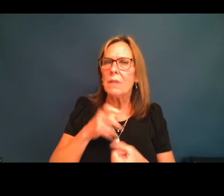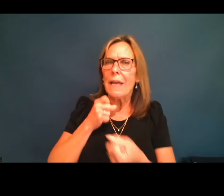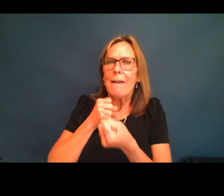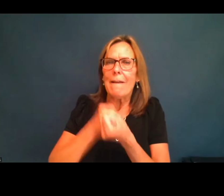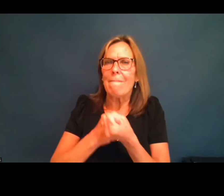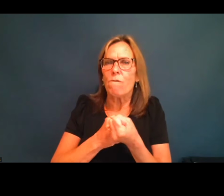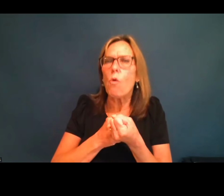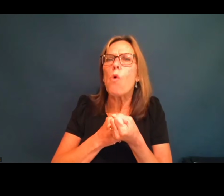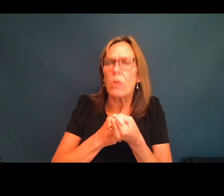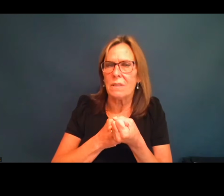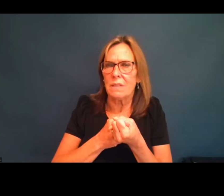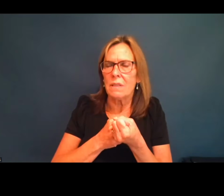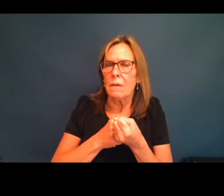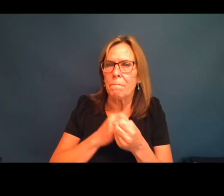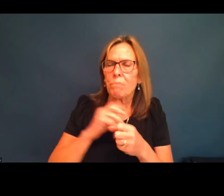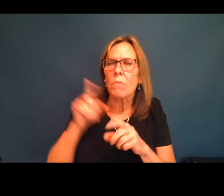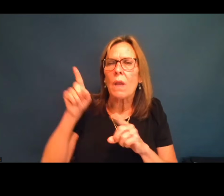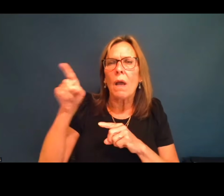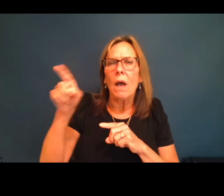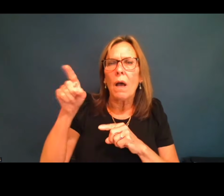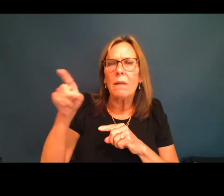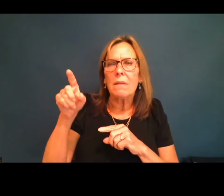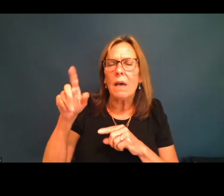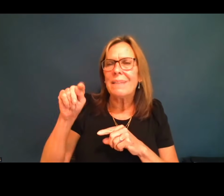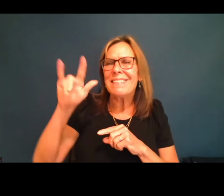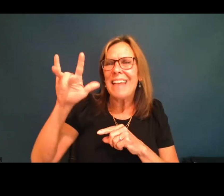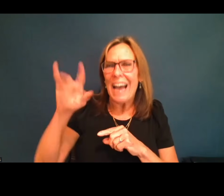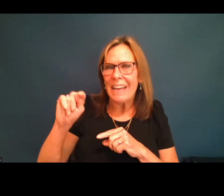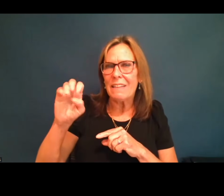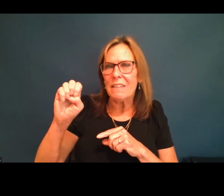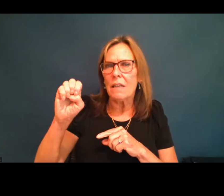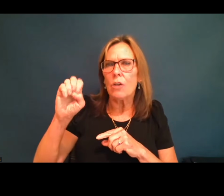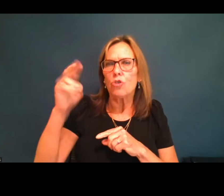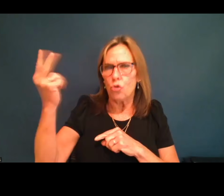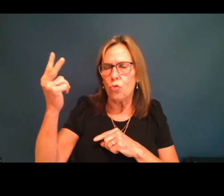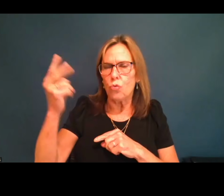little bit more in the way of facts, If it was a home healthcare aid or a home healthcare company that was